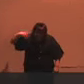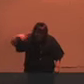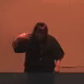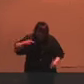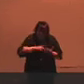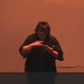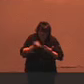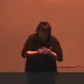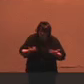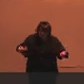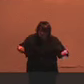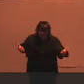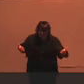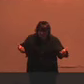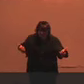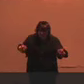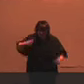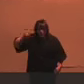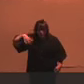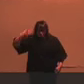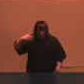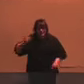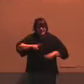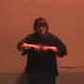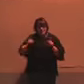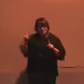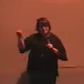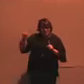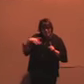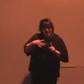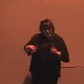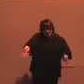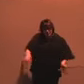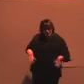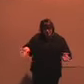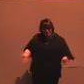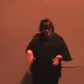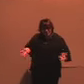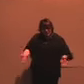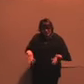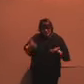But they like to promote the new lifestyle,